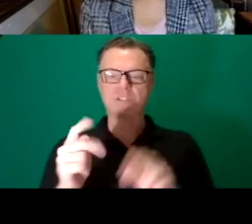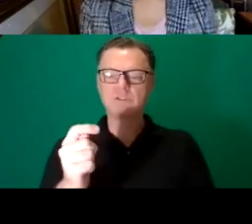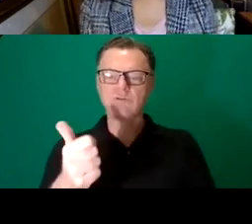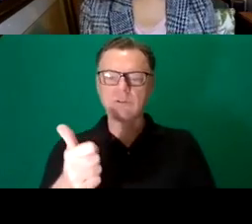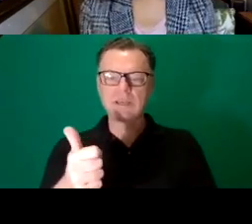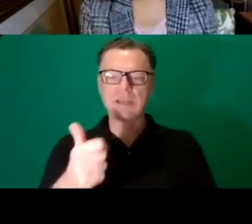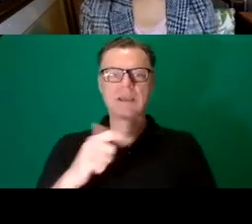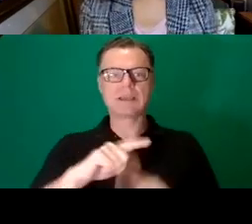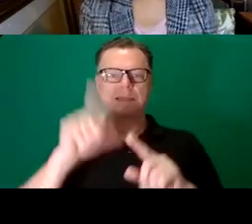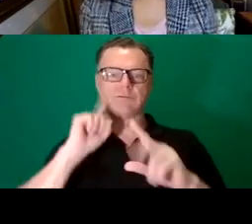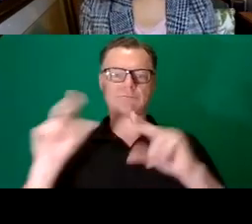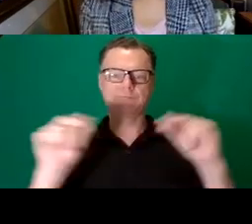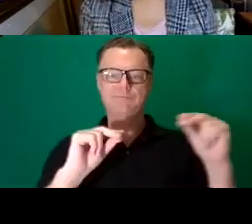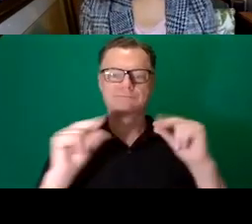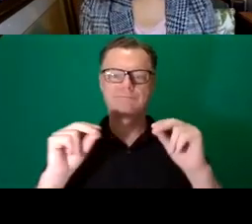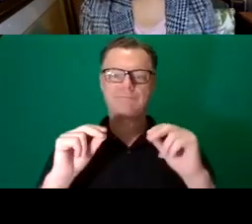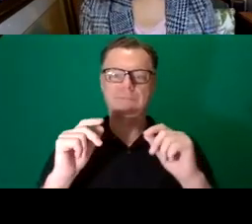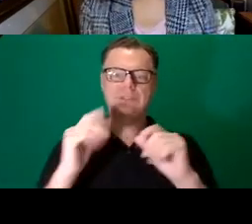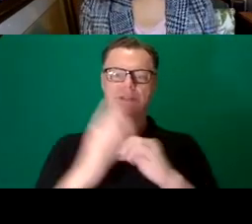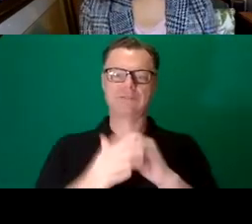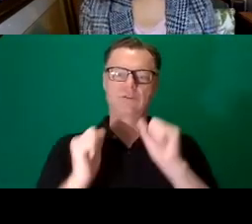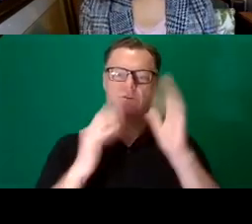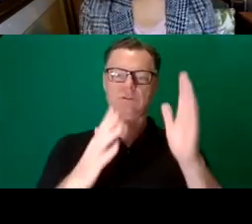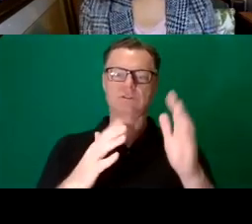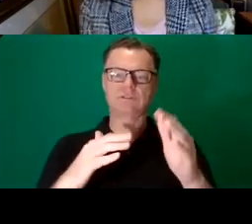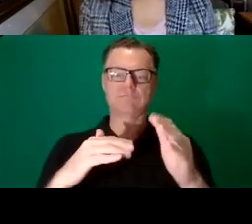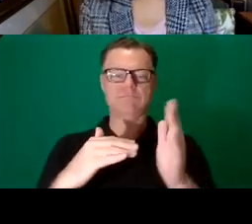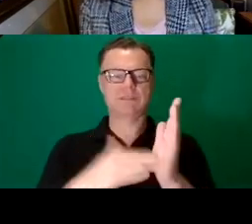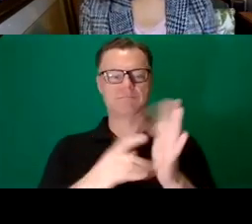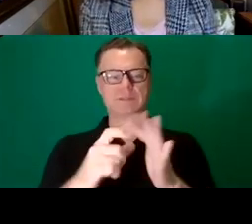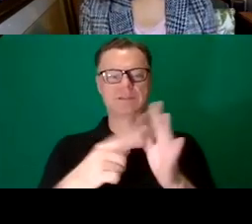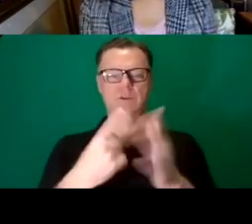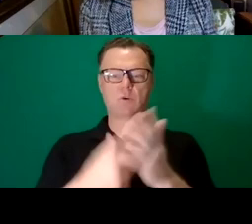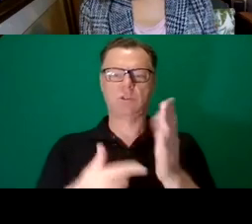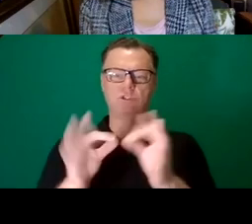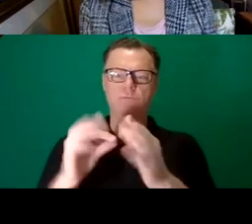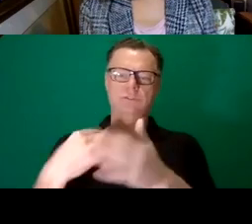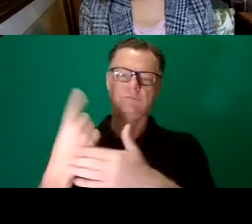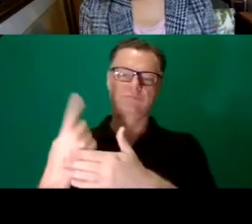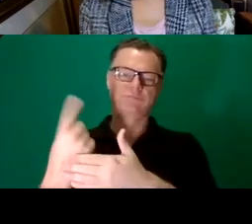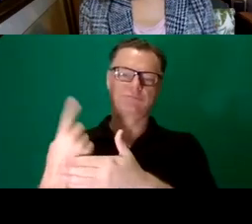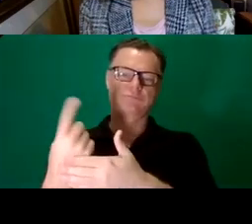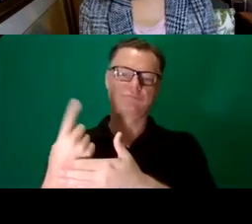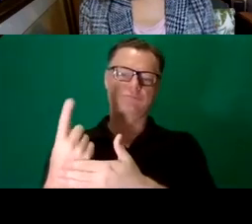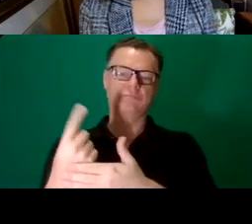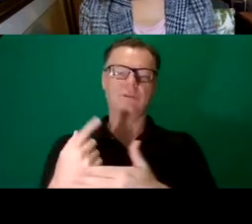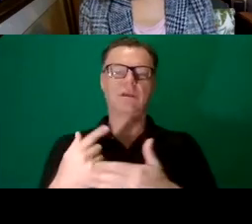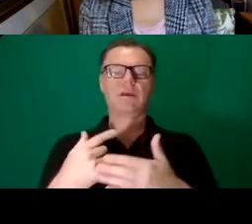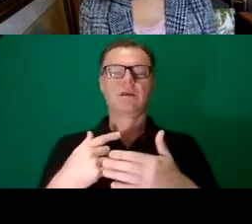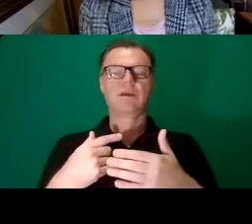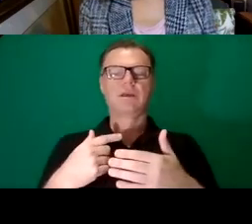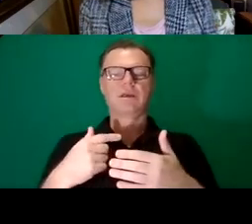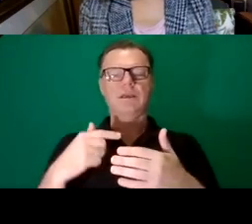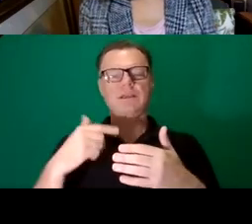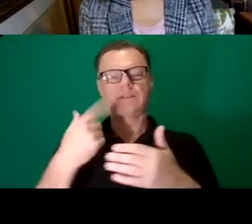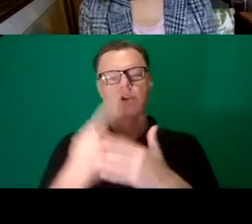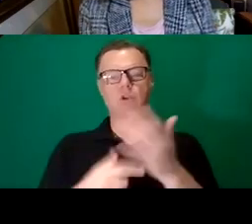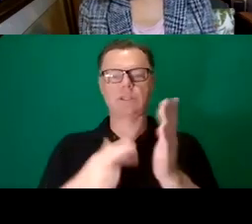see Auslan in all of its capacity. It's very much just in news conferences.